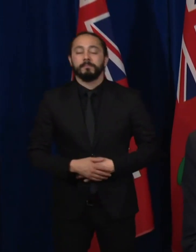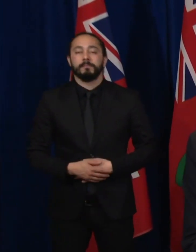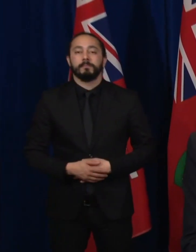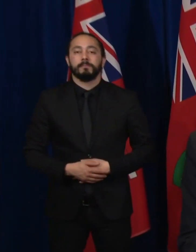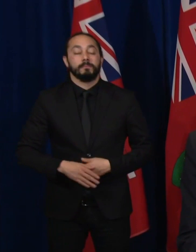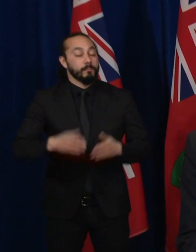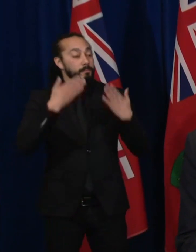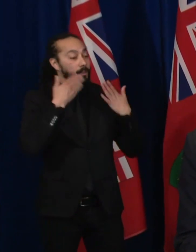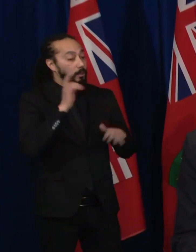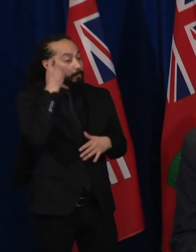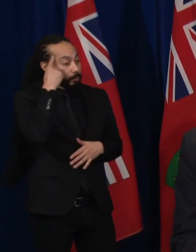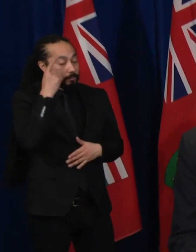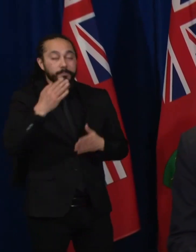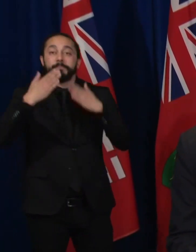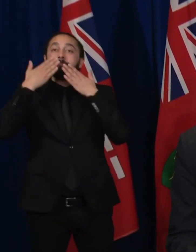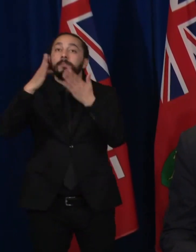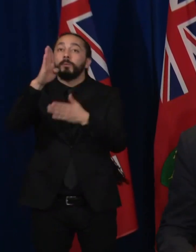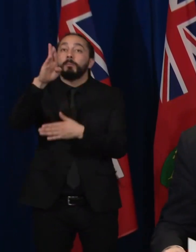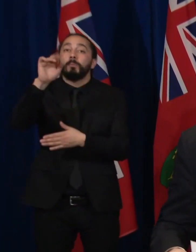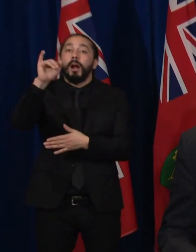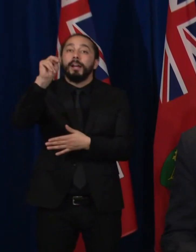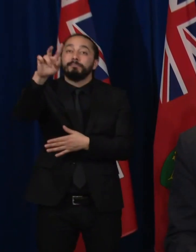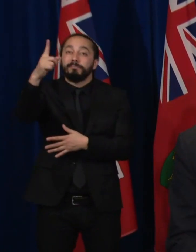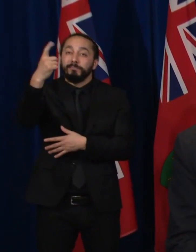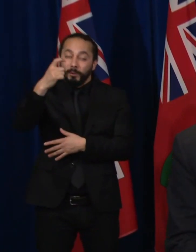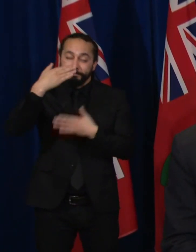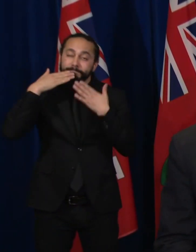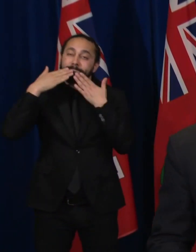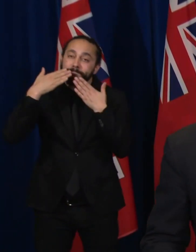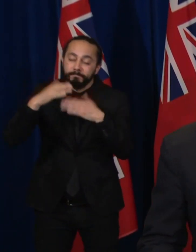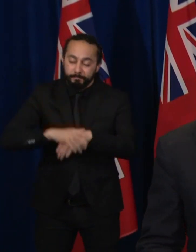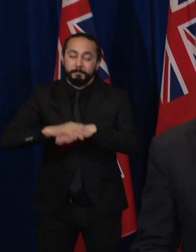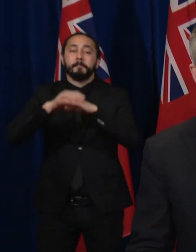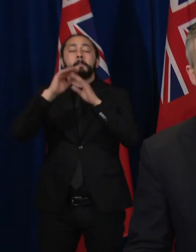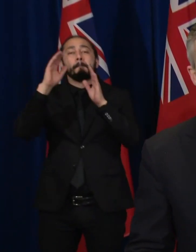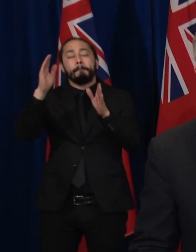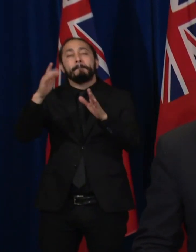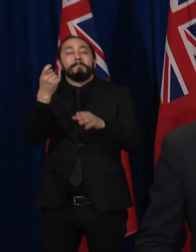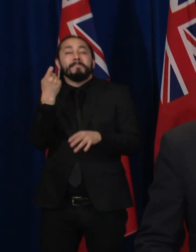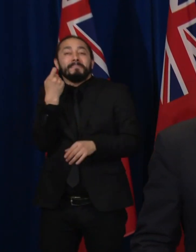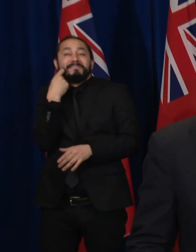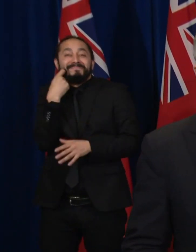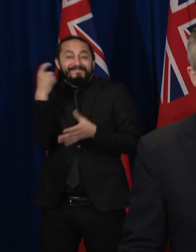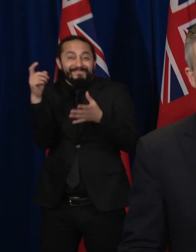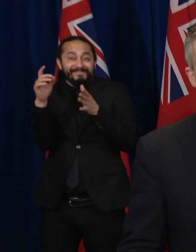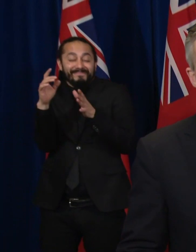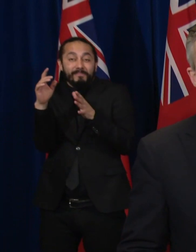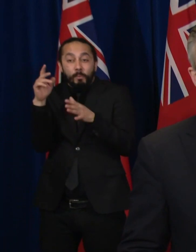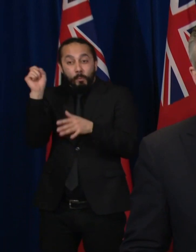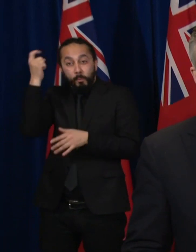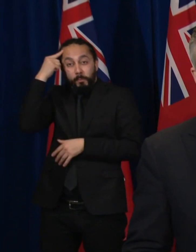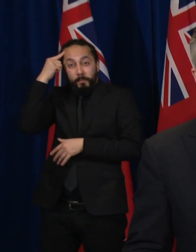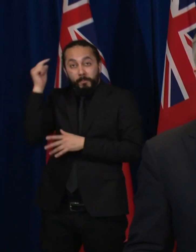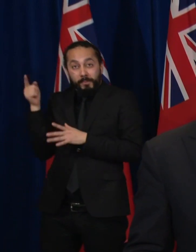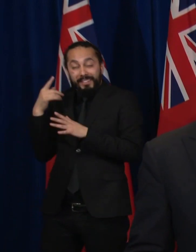Thank you, Brian. Clearly, I think the premier is obviously right about the focus on health.